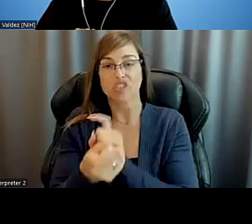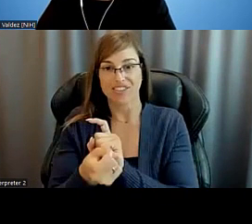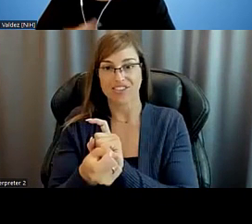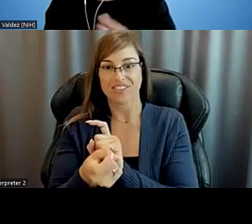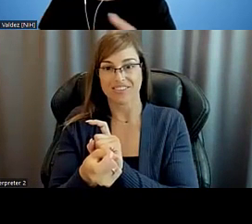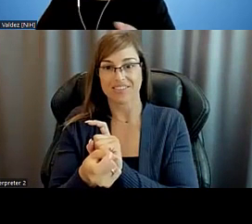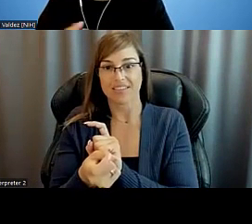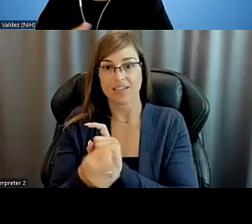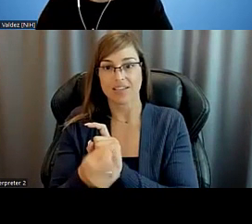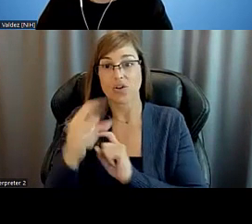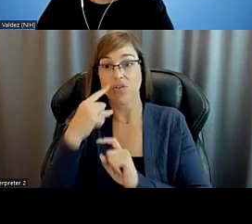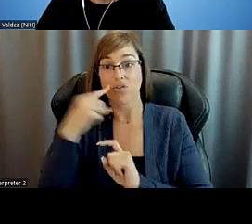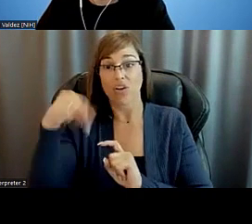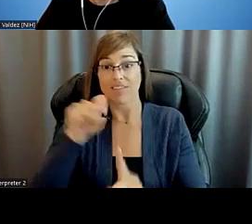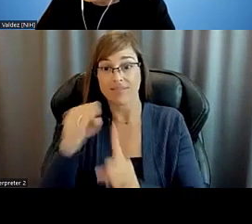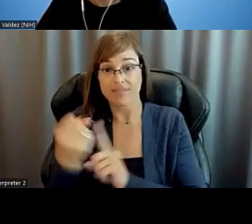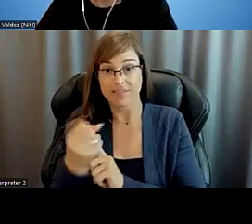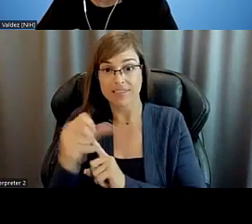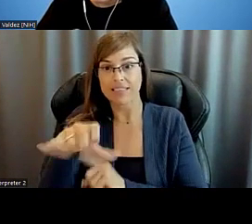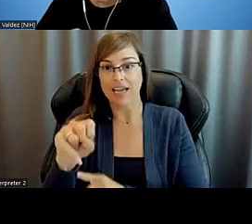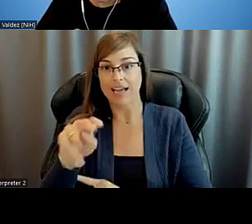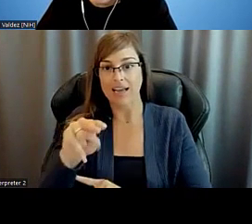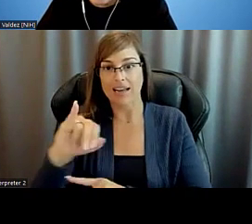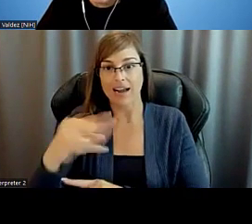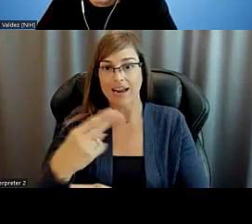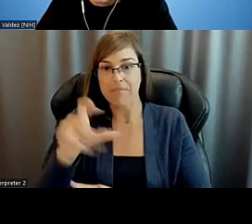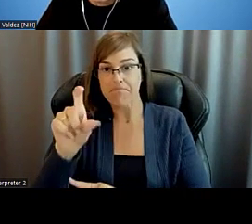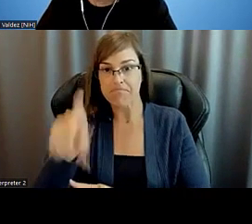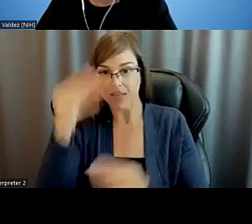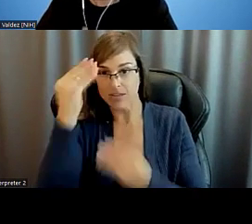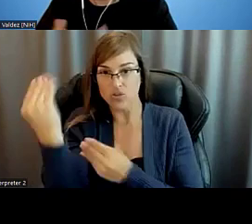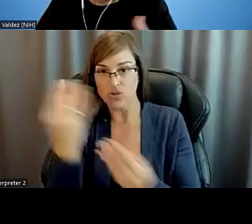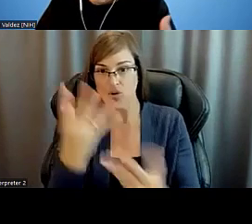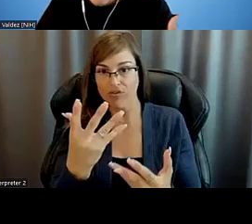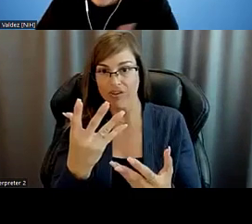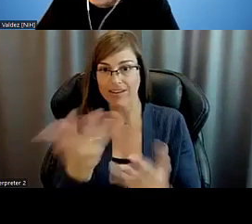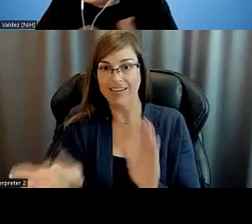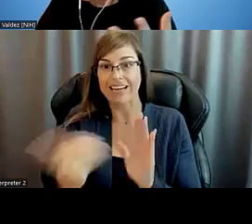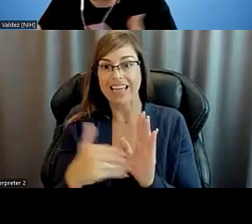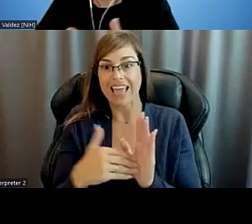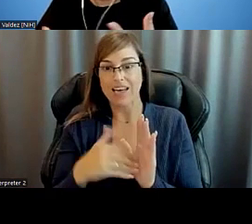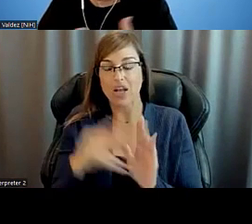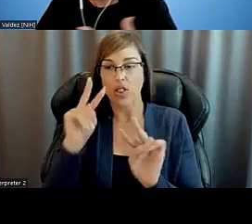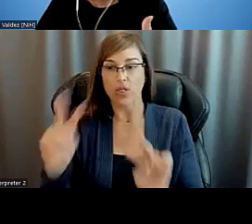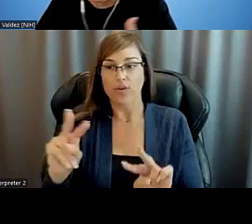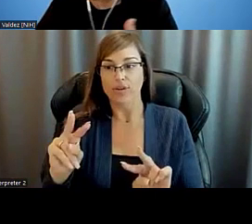So in this case, the NIH needs to be notified, and, again, look on your notice of award